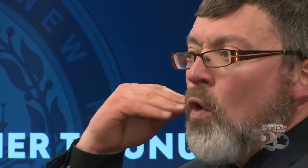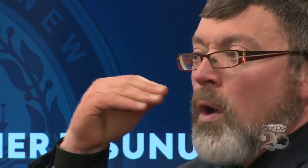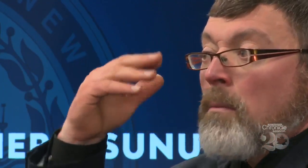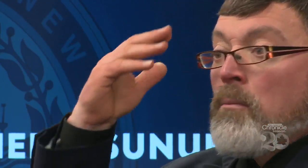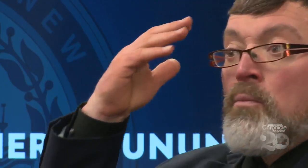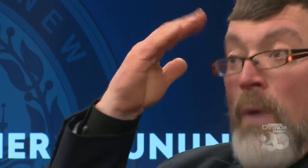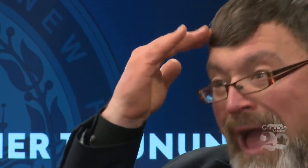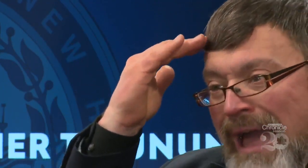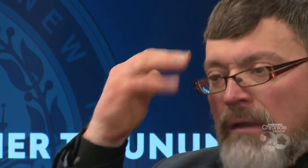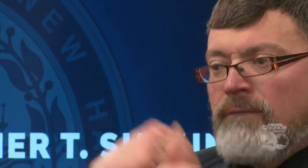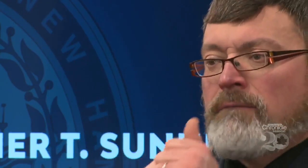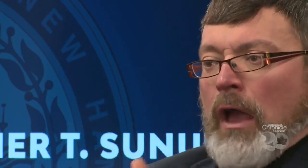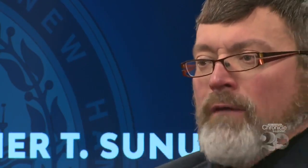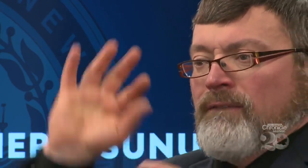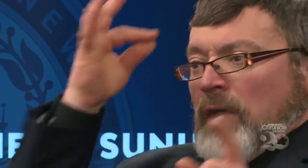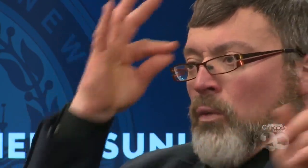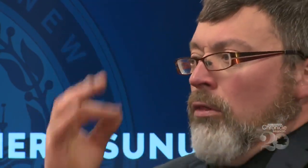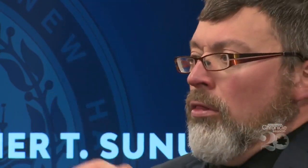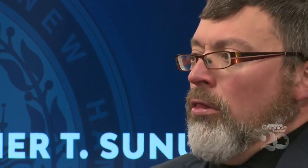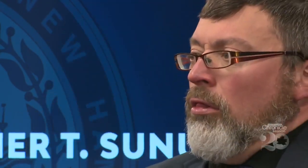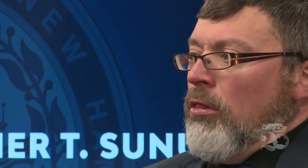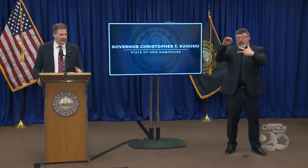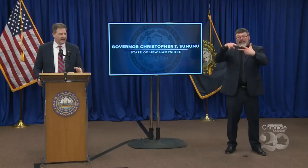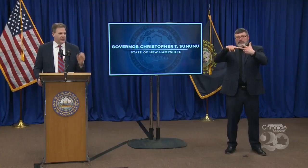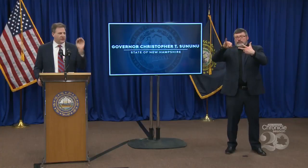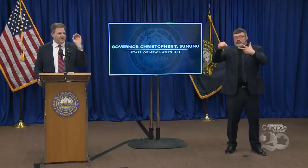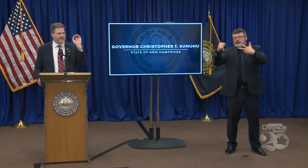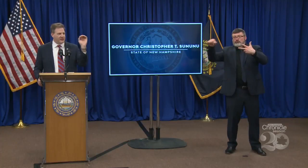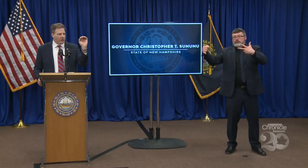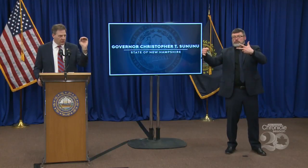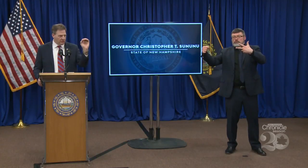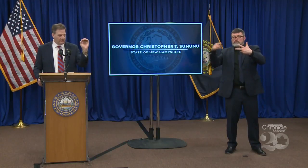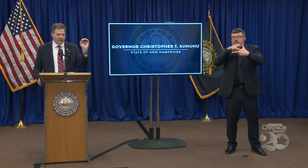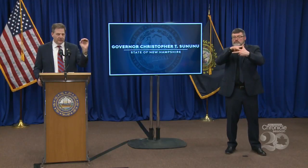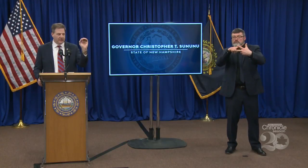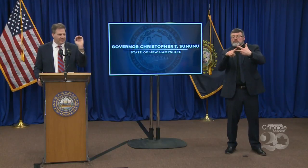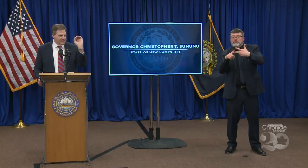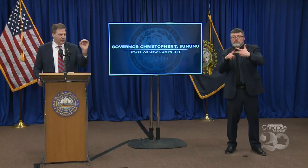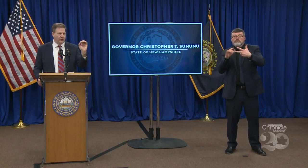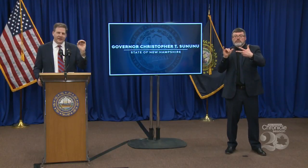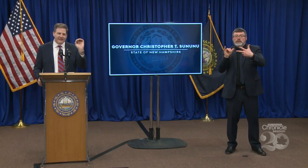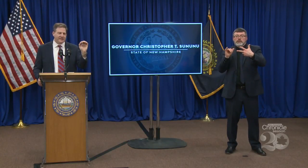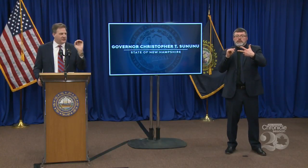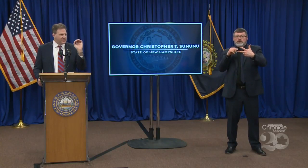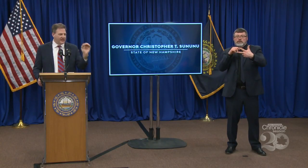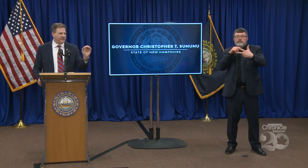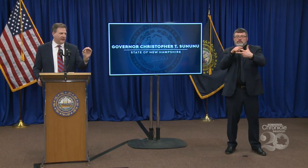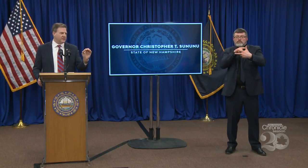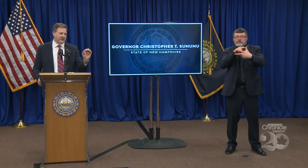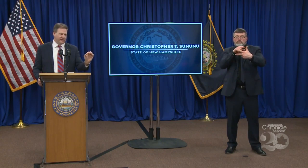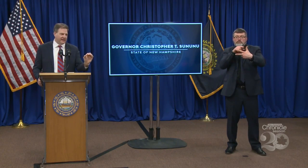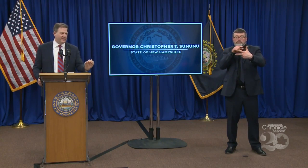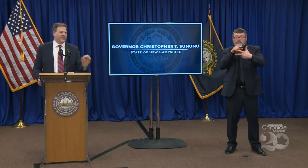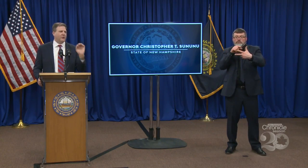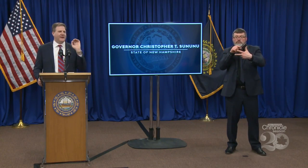COVID-19, DAVID KRUEGER IS RIGHT BY HIS SIDE, TRANSLATING CRITICAL INFORMATION FOR THE DEAF COMMUNITY.